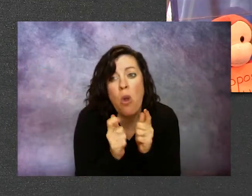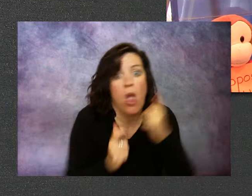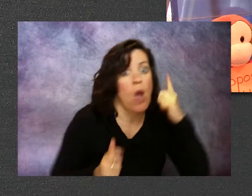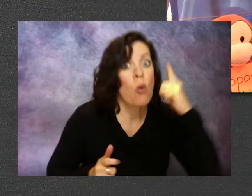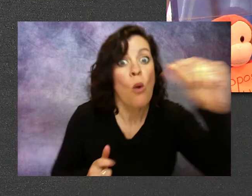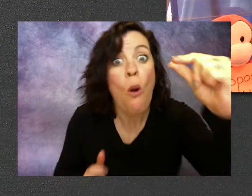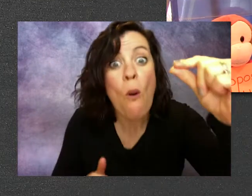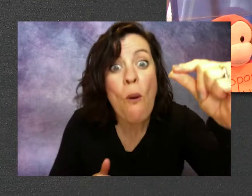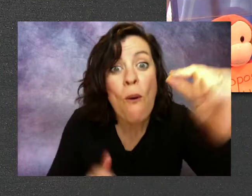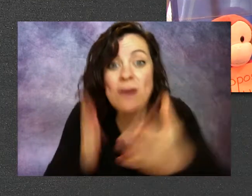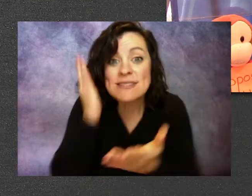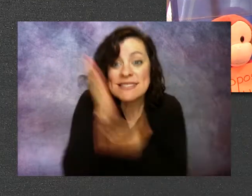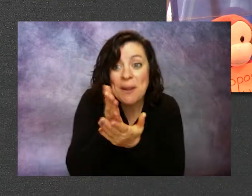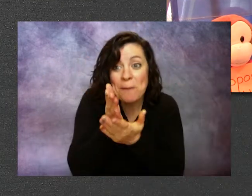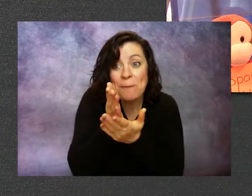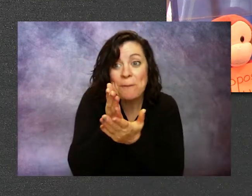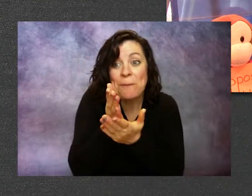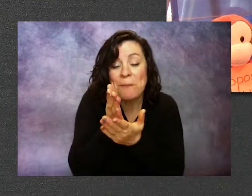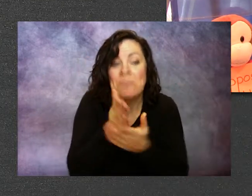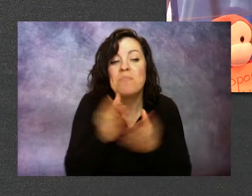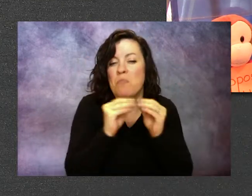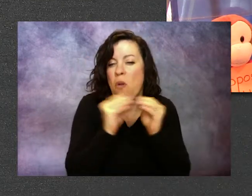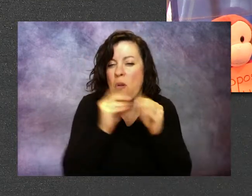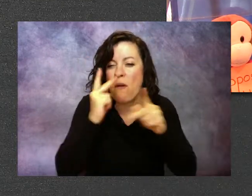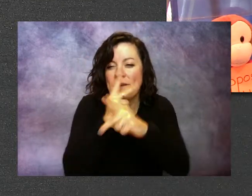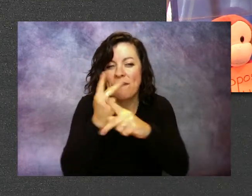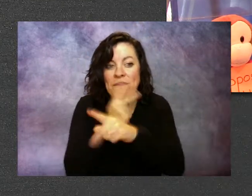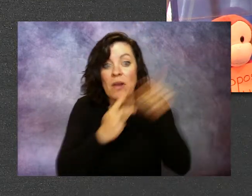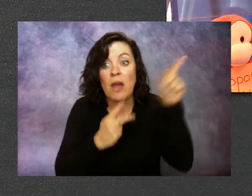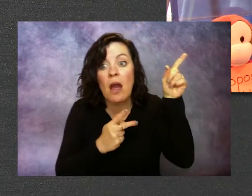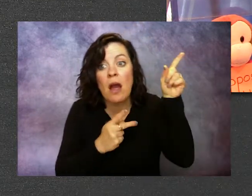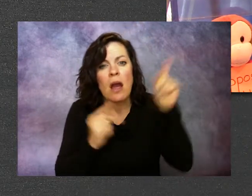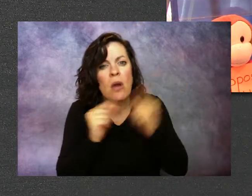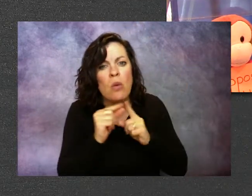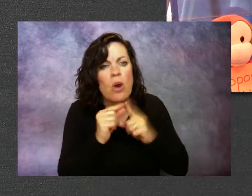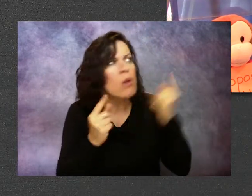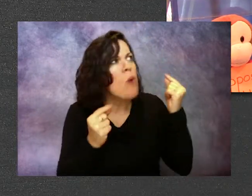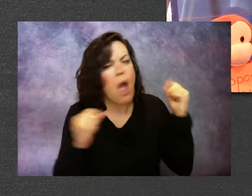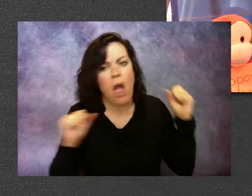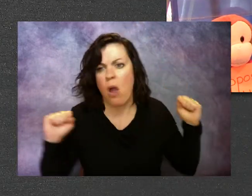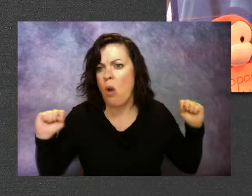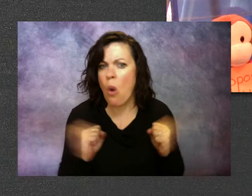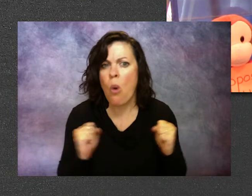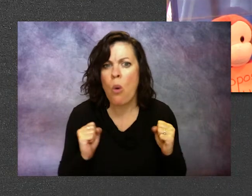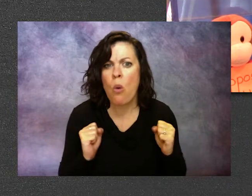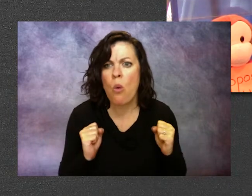See if you can help me with some more, okay? So, this crow says cold, can you think of the opposite of cold?